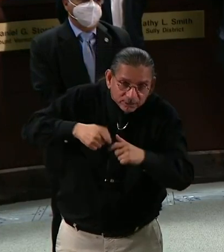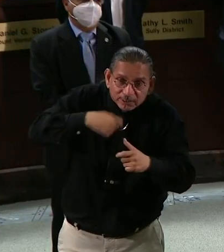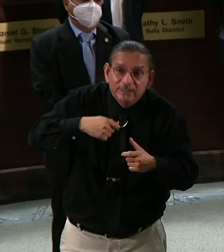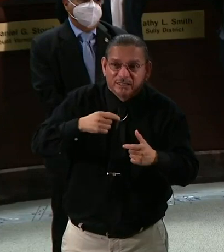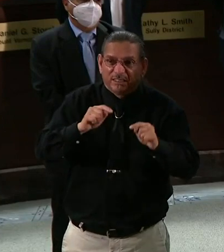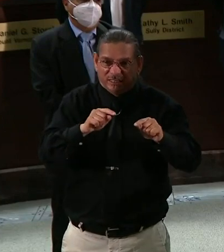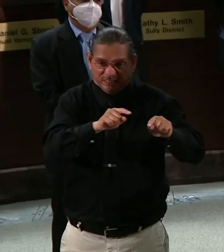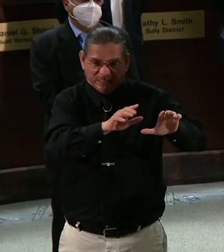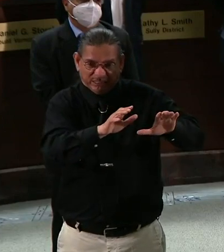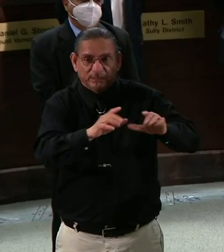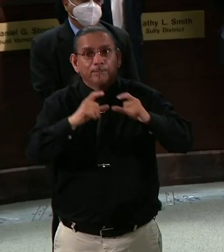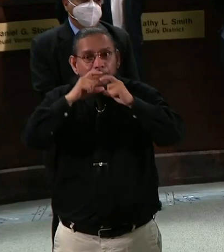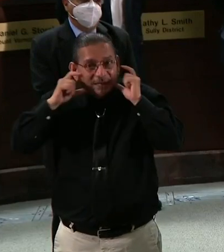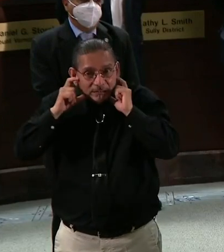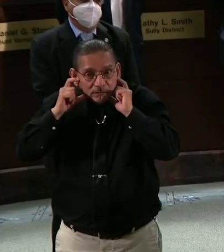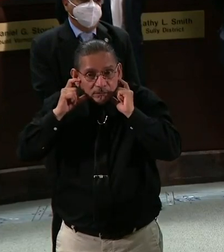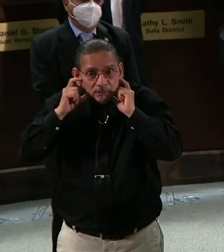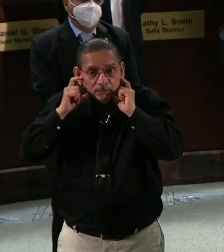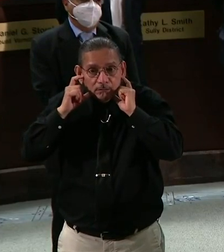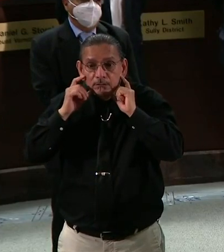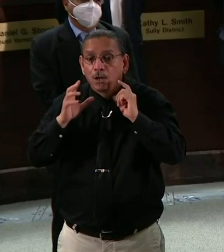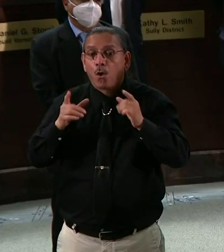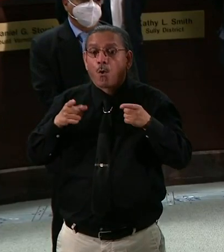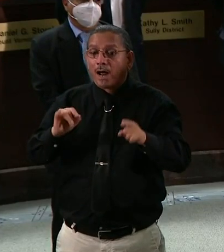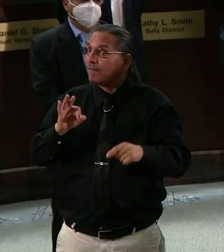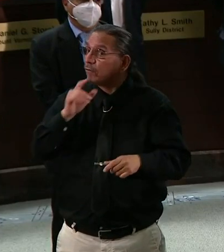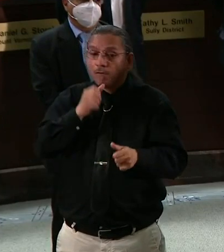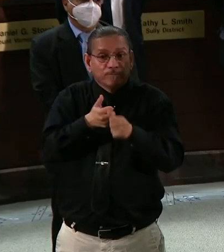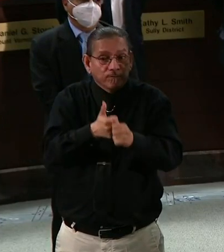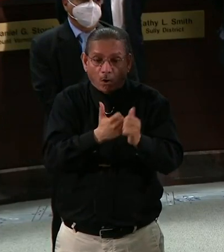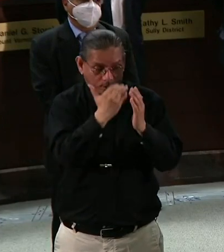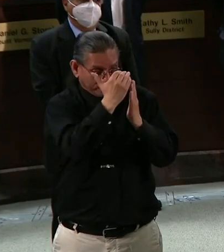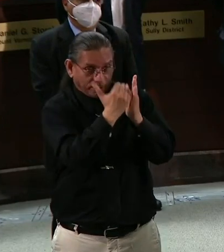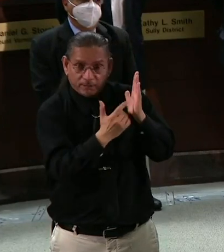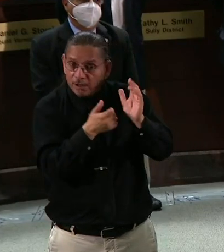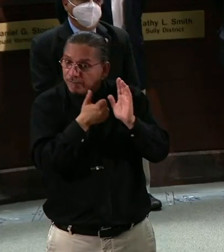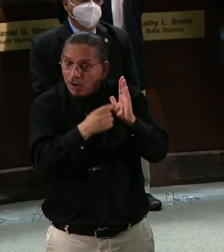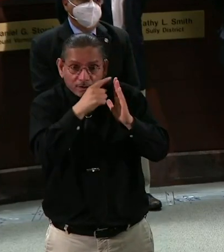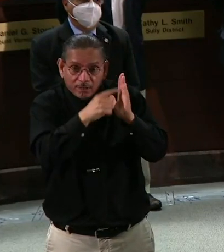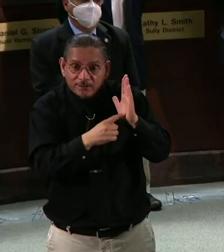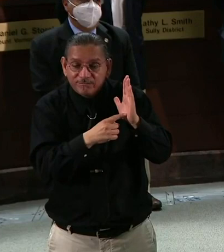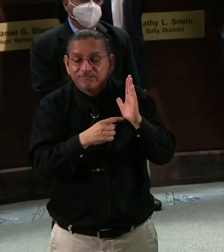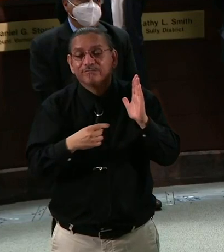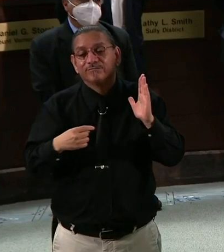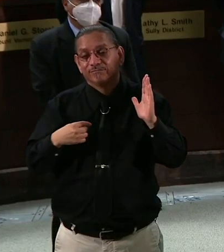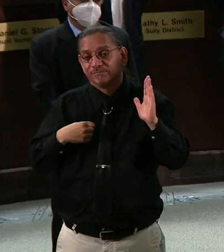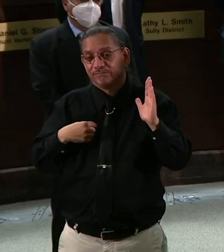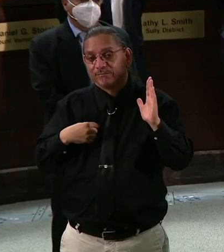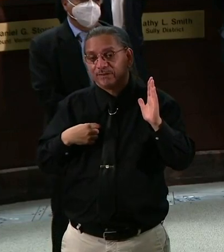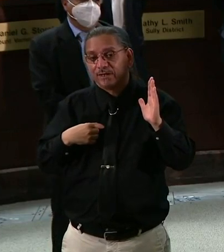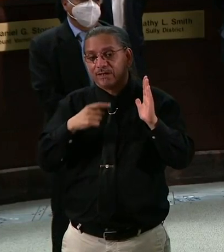WHEN THEY'RE NOT EATING OR DRINKING- A GREAT EXAMPLE WHAT HAPPENS WHEN WE DON'T FOLLOW